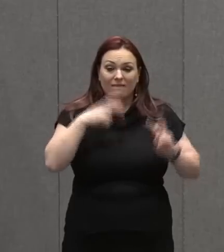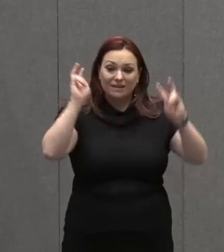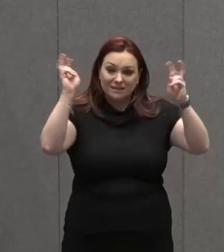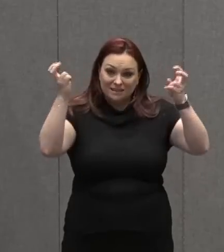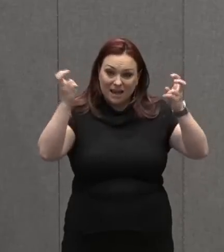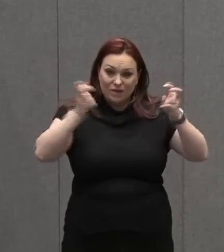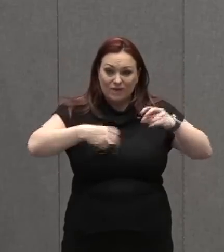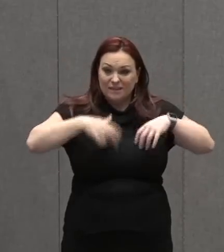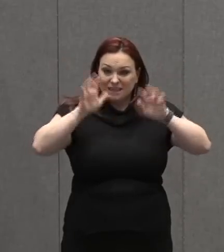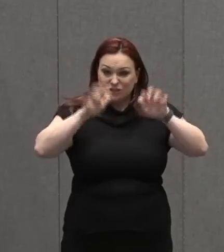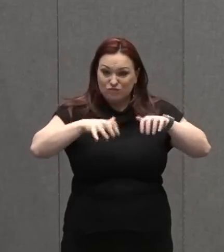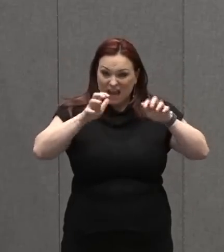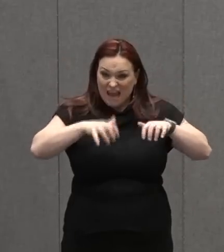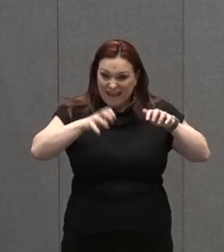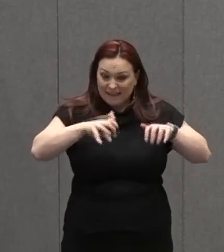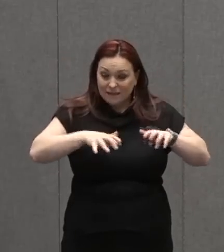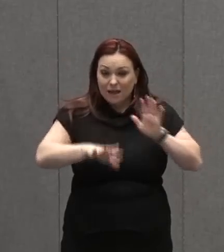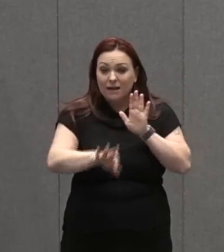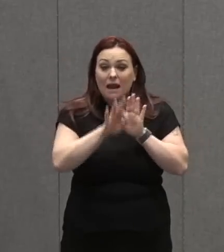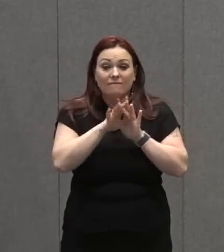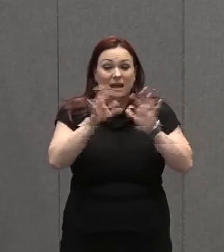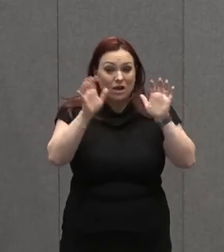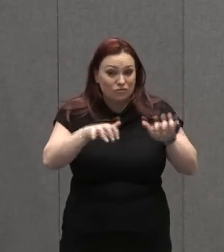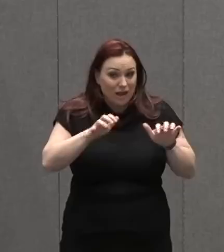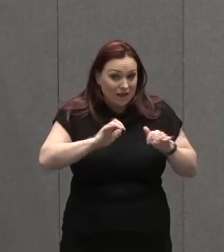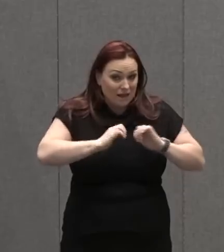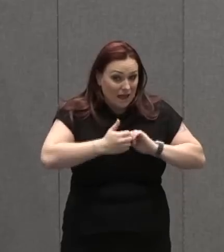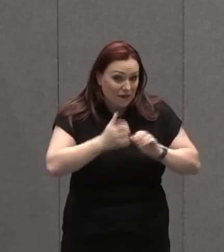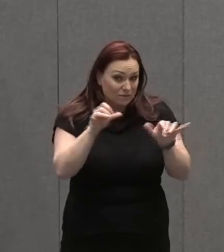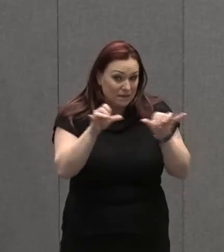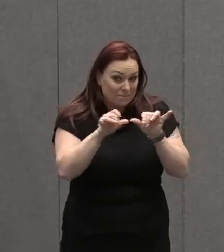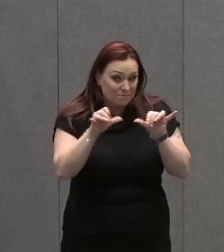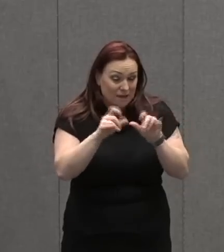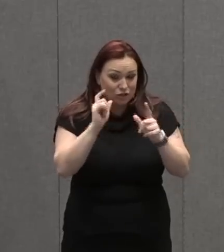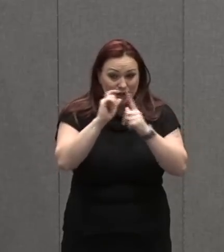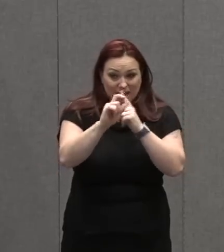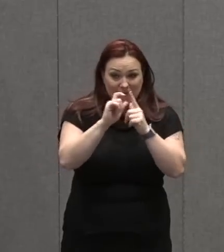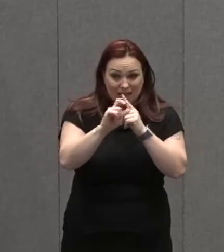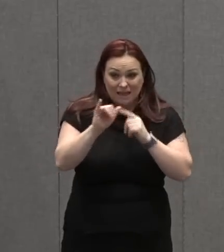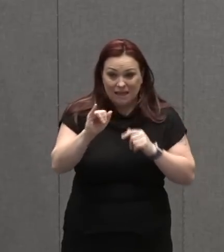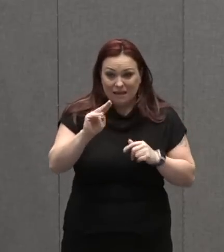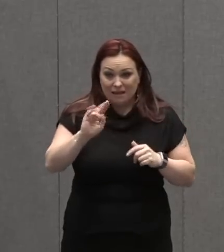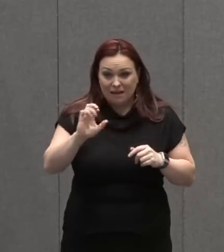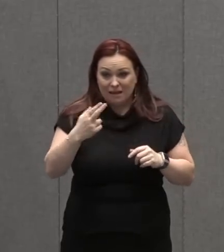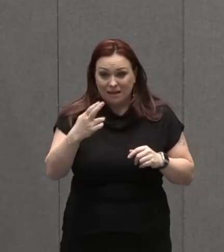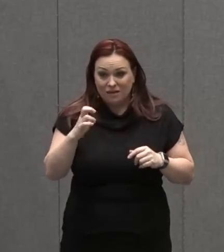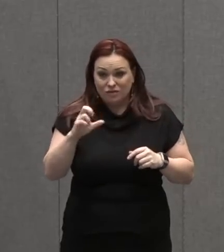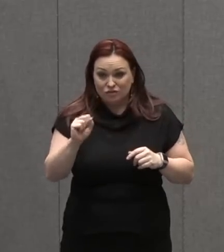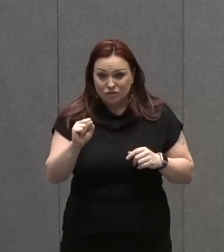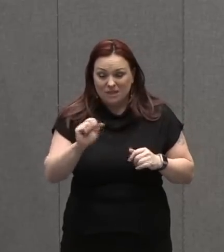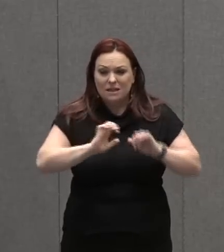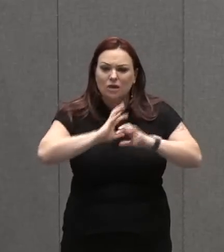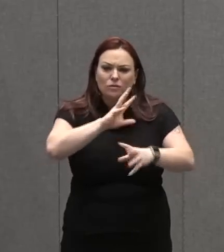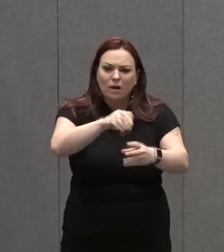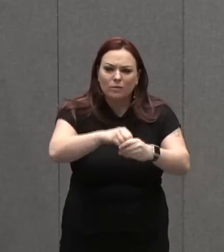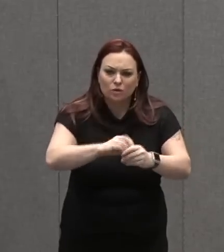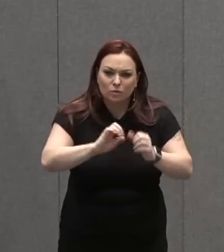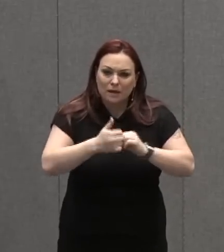and the way that I found rain was measured in inches so I wanted to include how the rain was being measured.